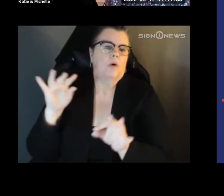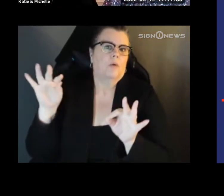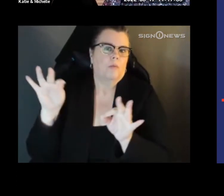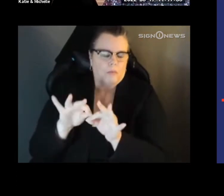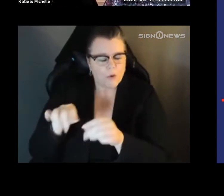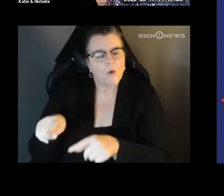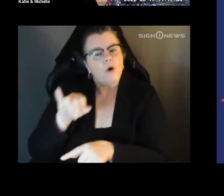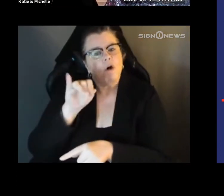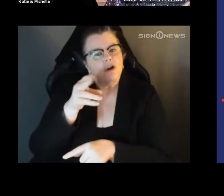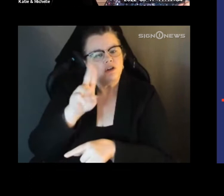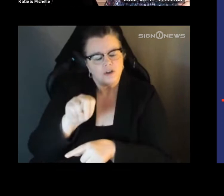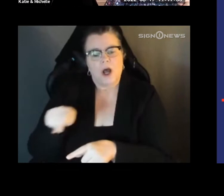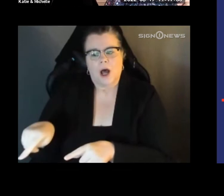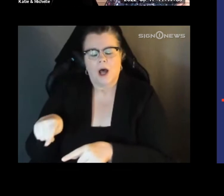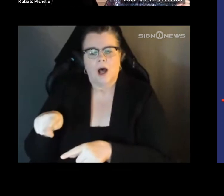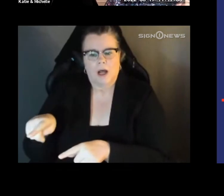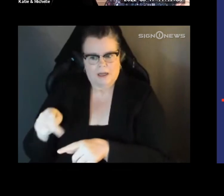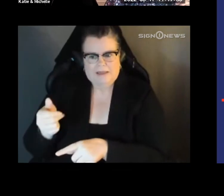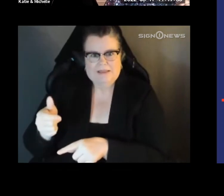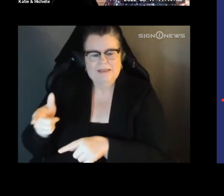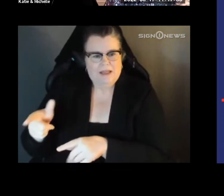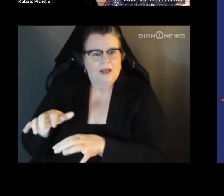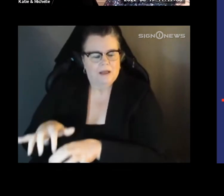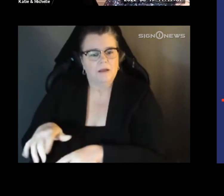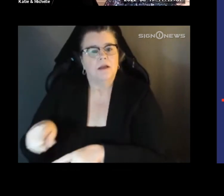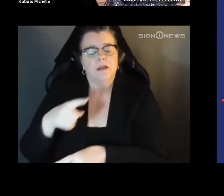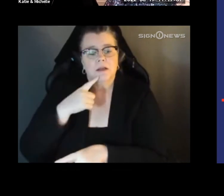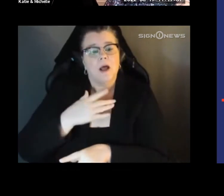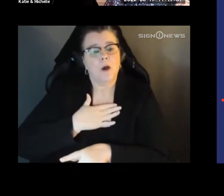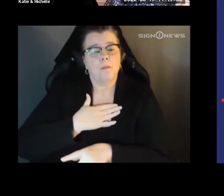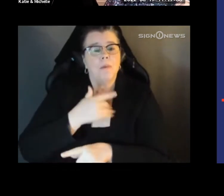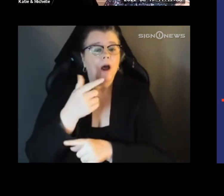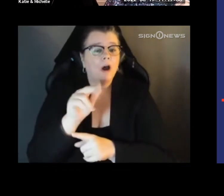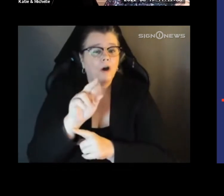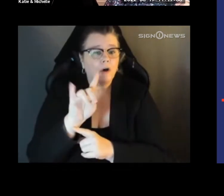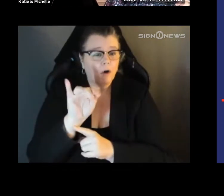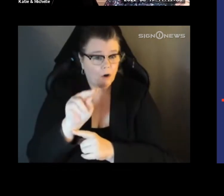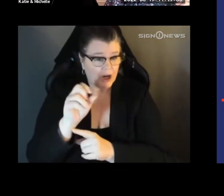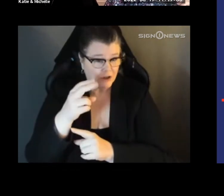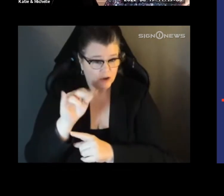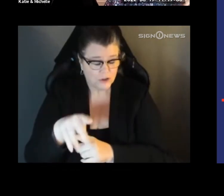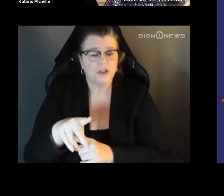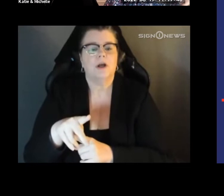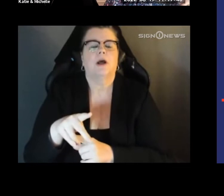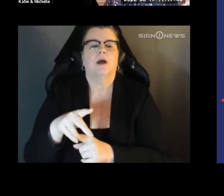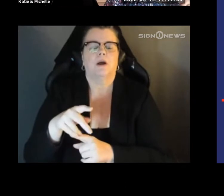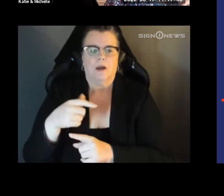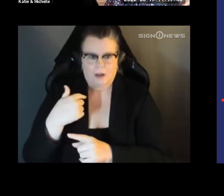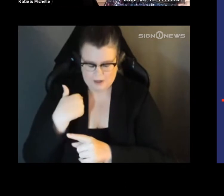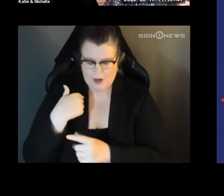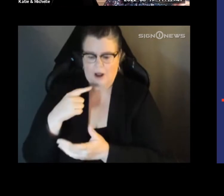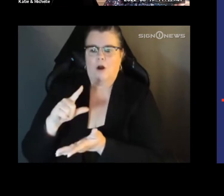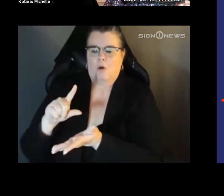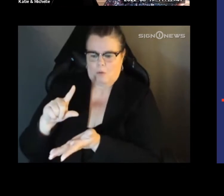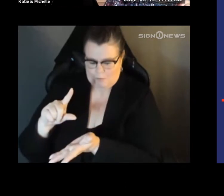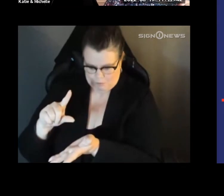he typed out my Guardianship and documented the process so that others can do it too here's the